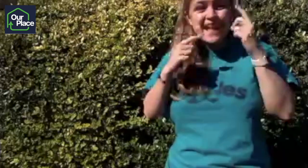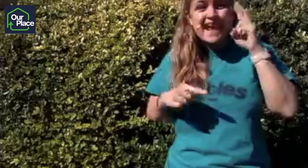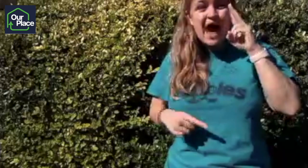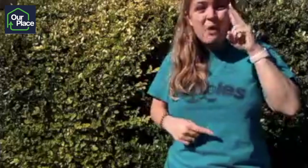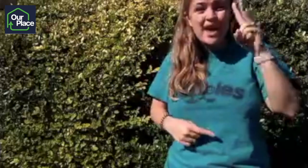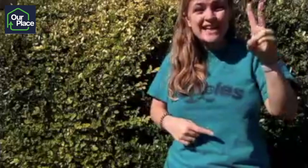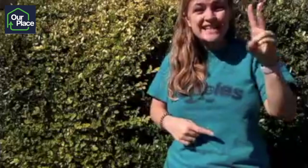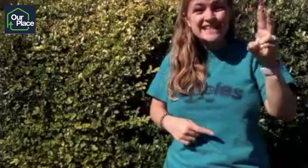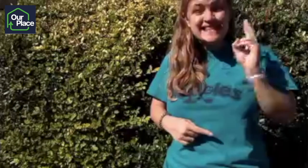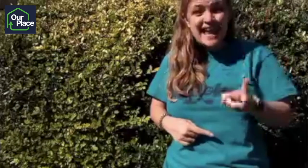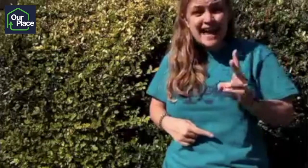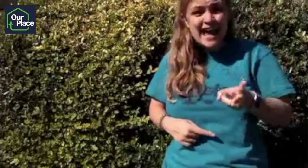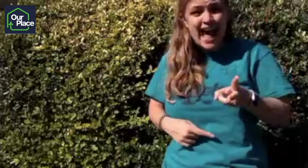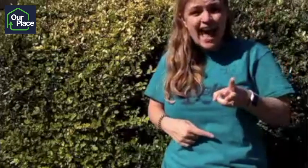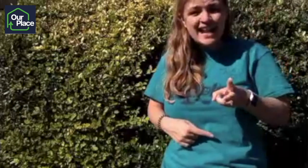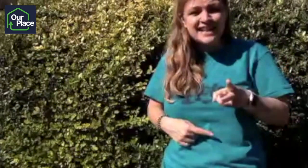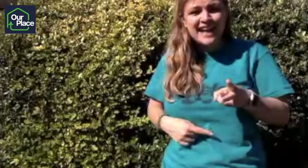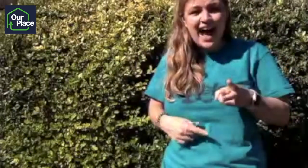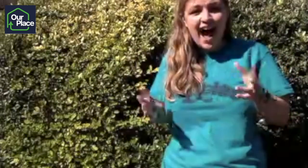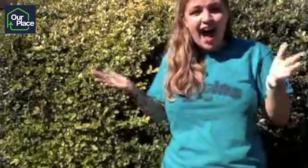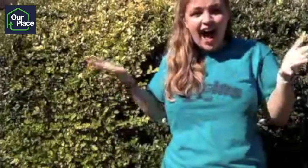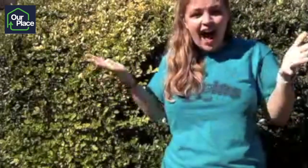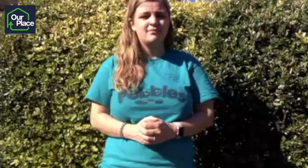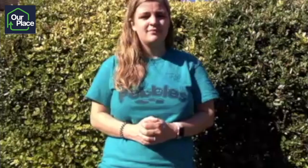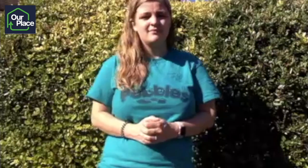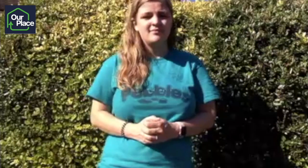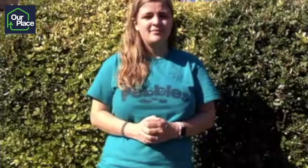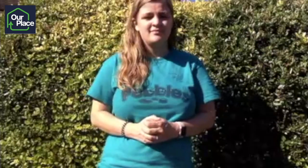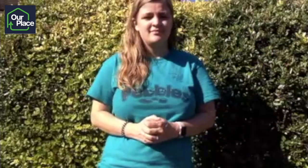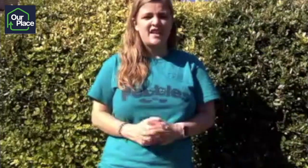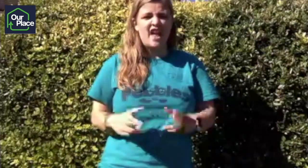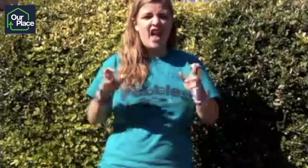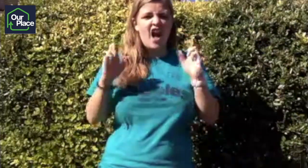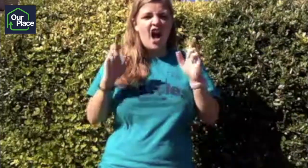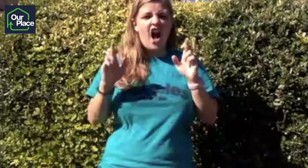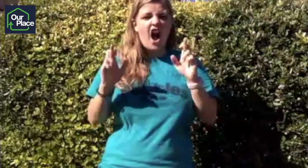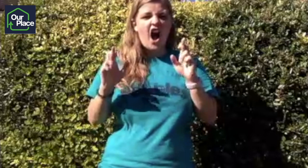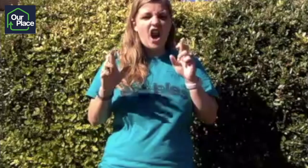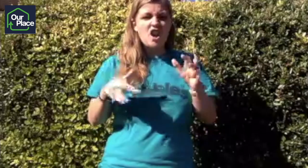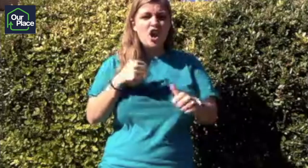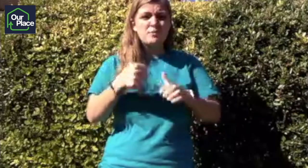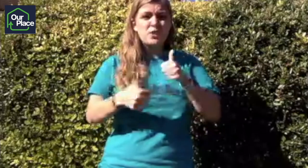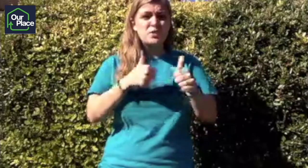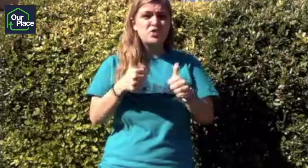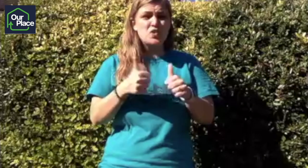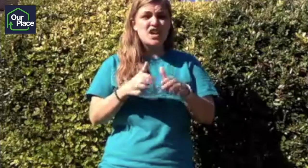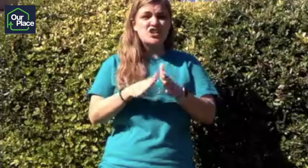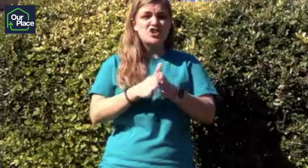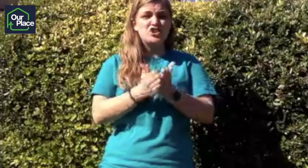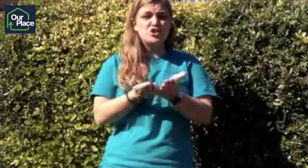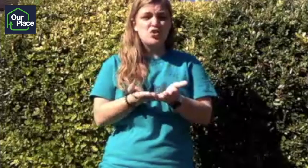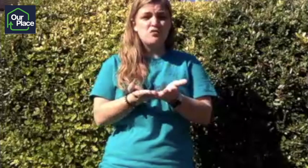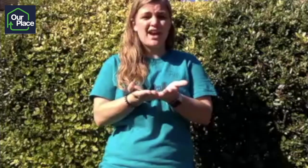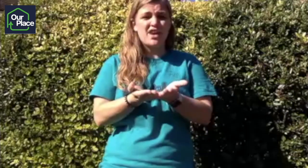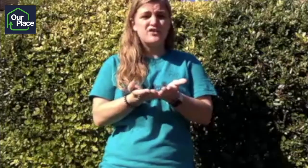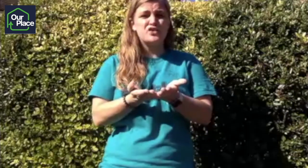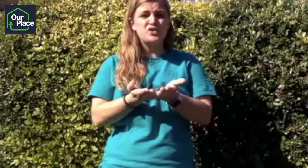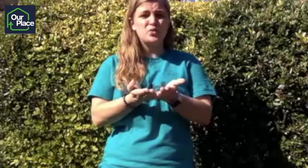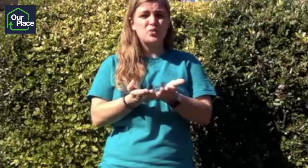now I can see again I hope you enjoyed the story of Saul on